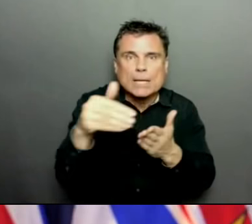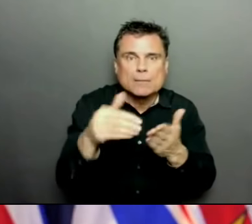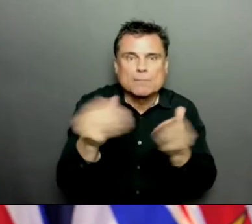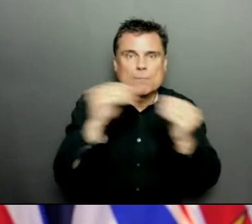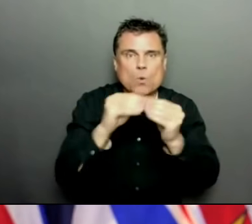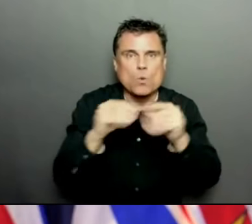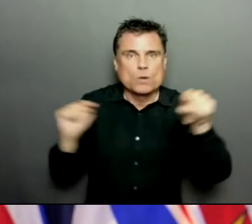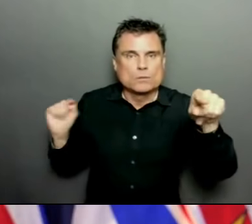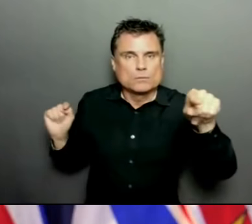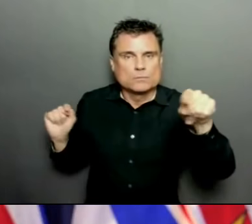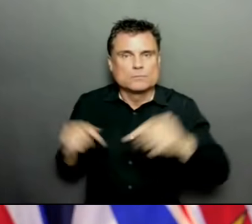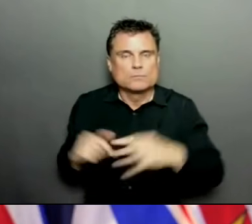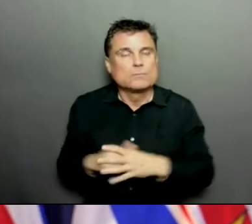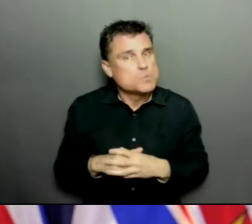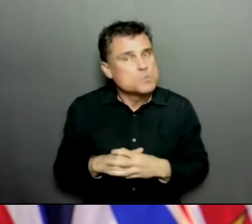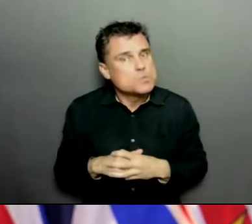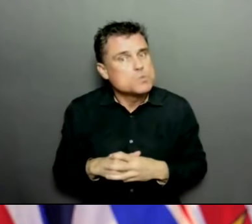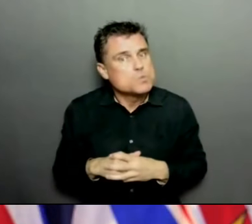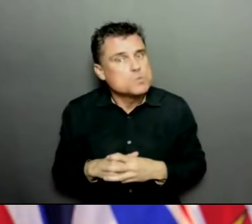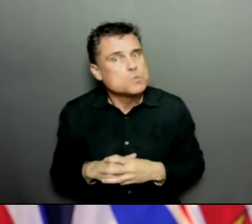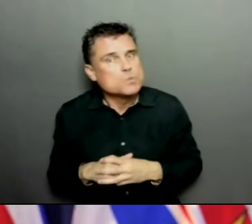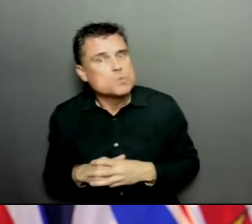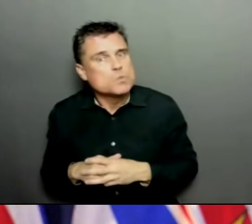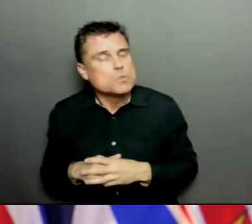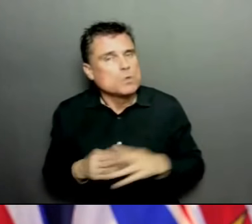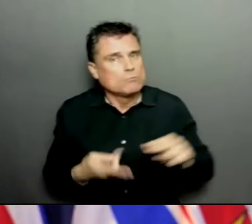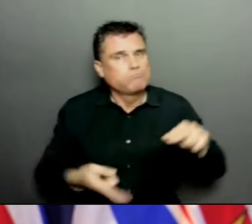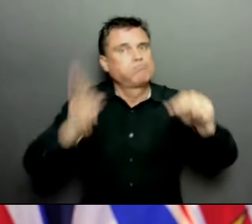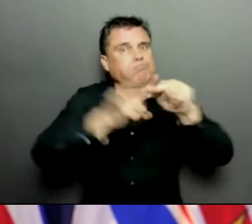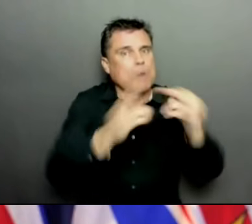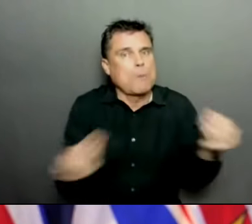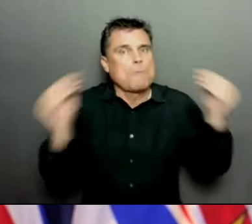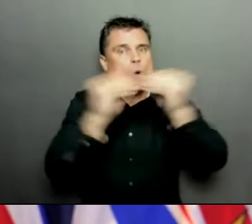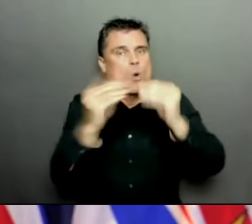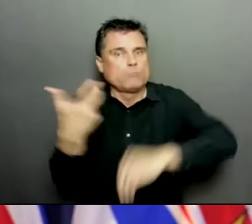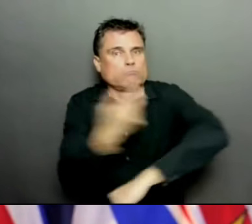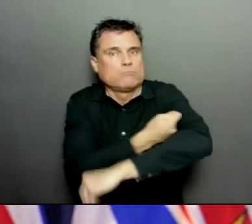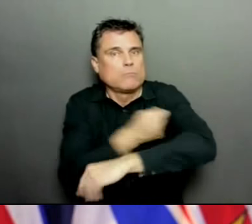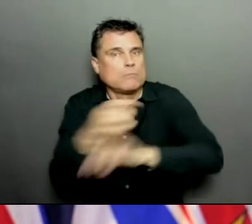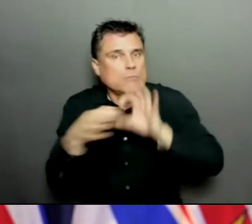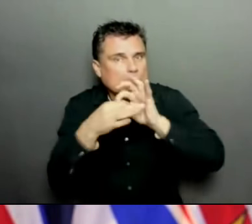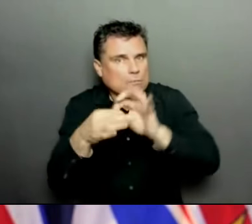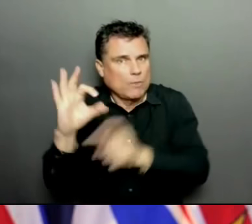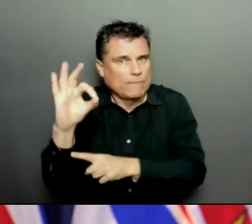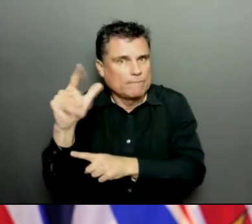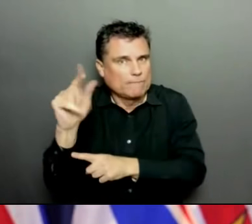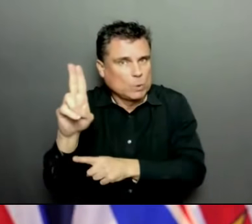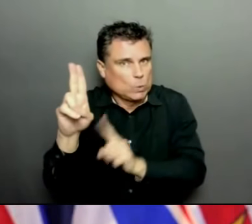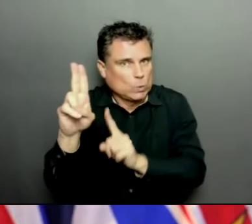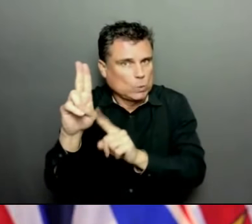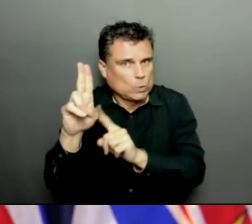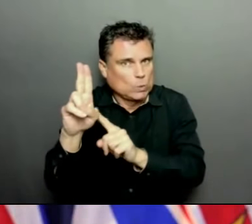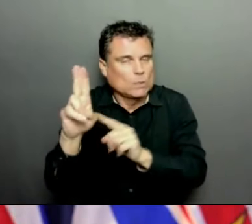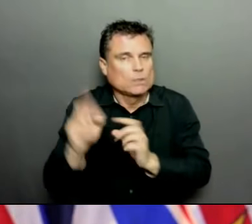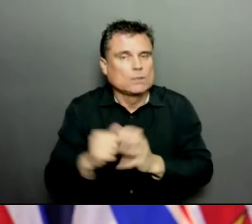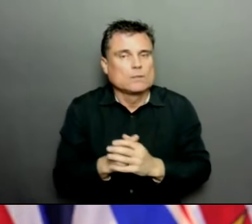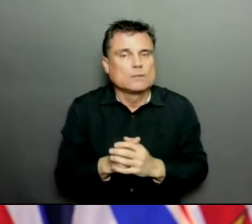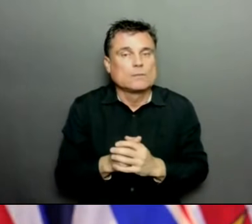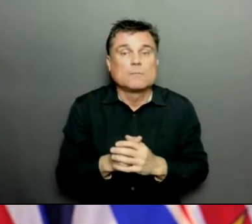Is approximately 70%. Finally, you may have some questions about the NHL,